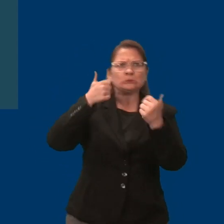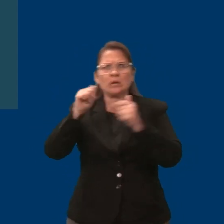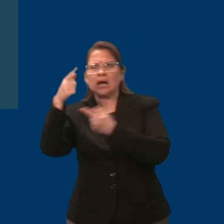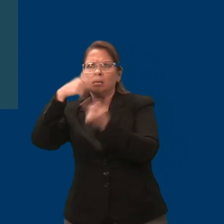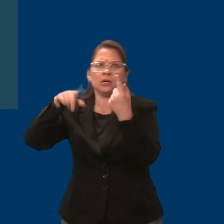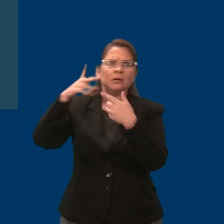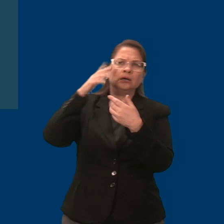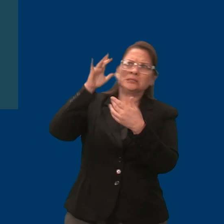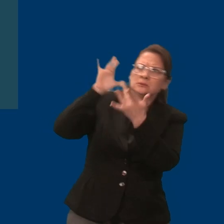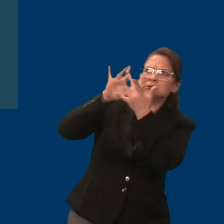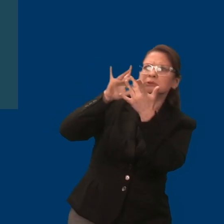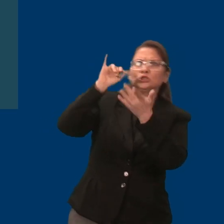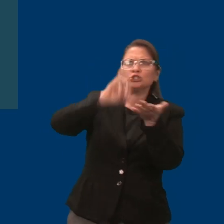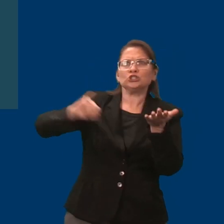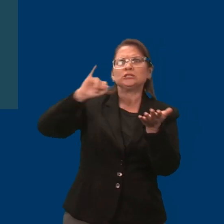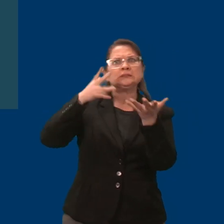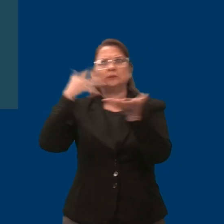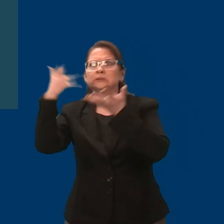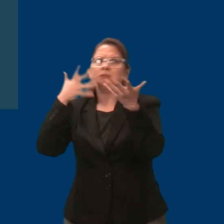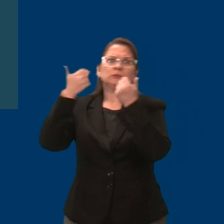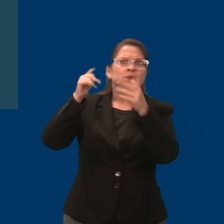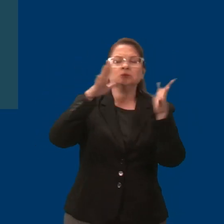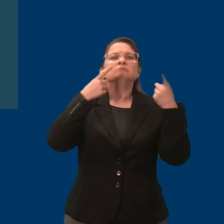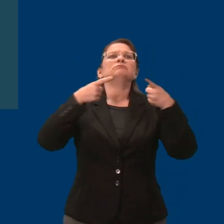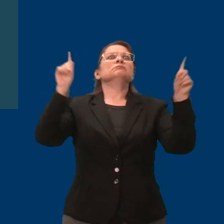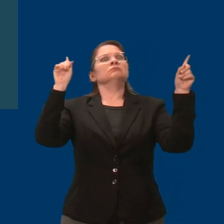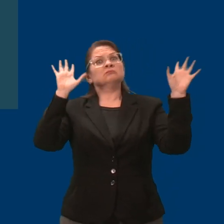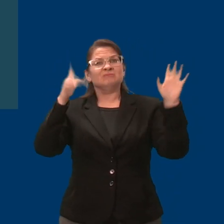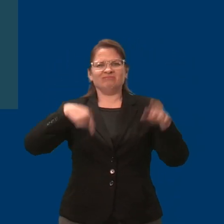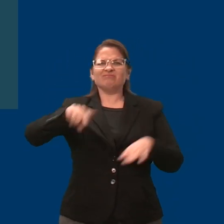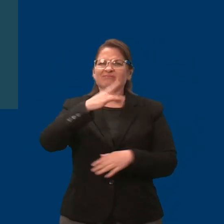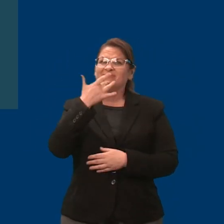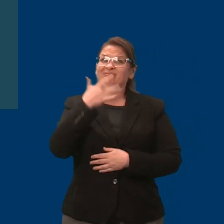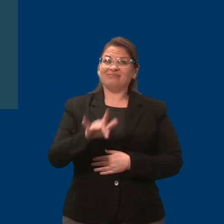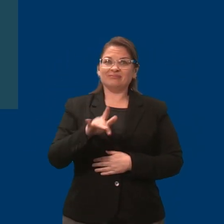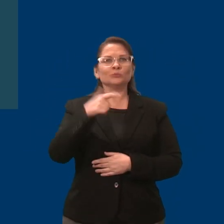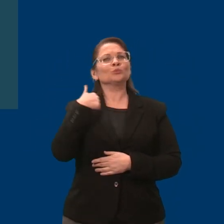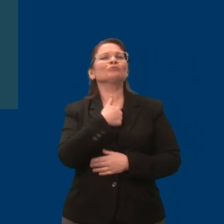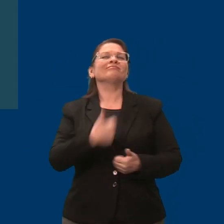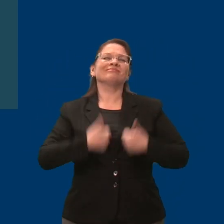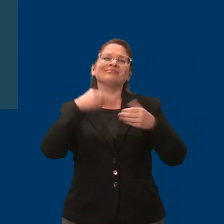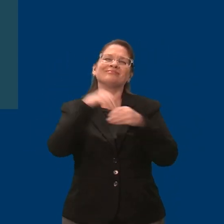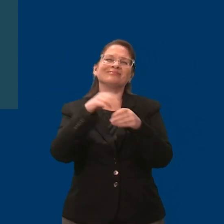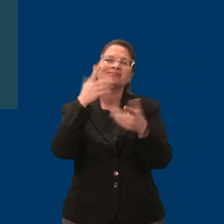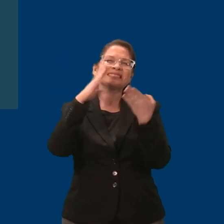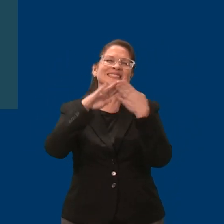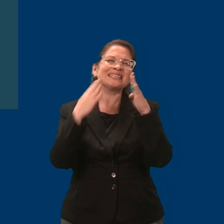We were lucky because we were physically located within the hospital. We had access to doctors and specialists daily